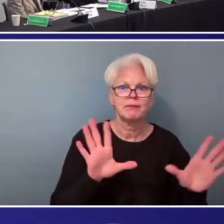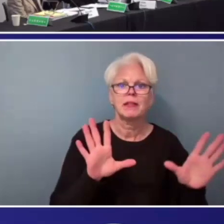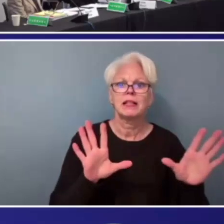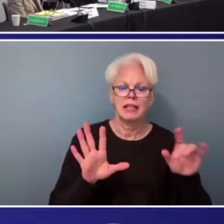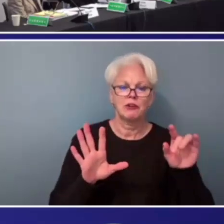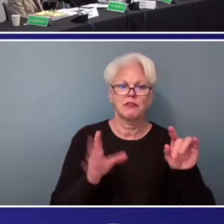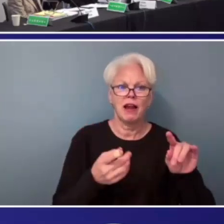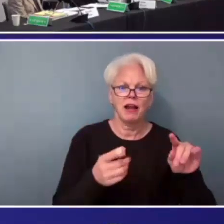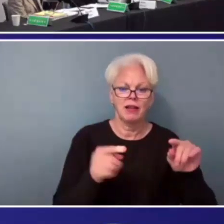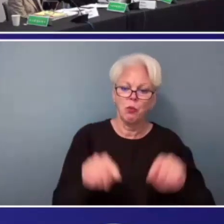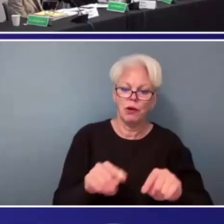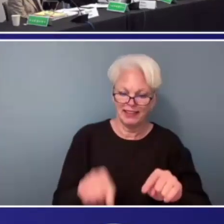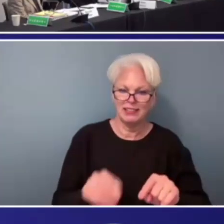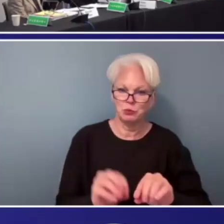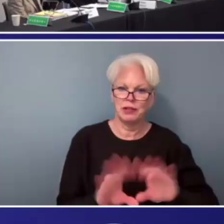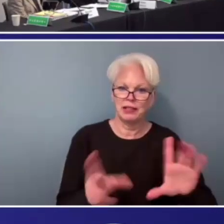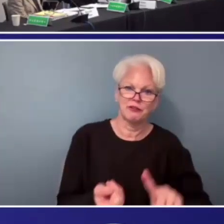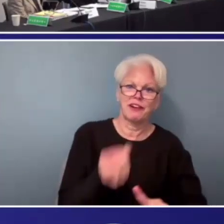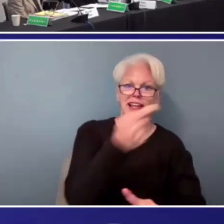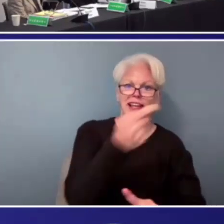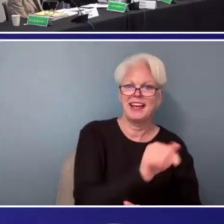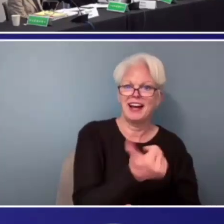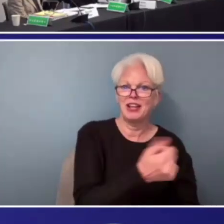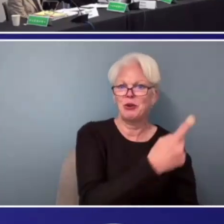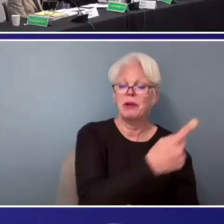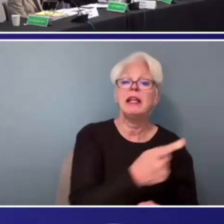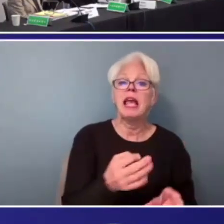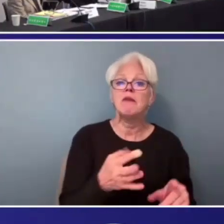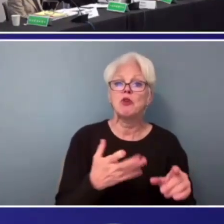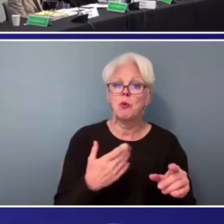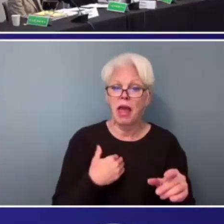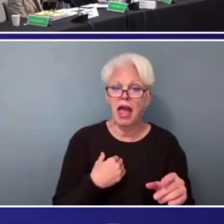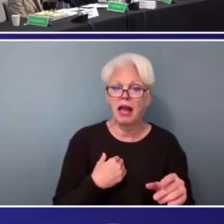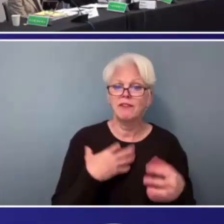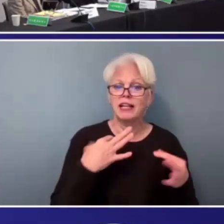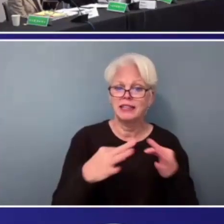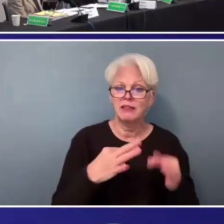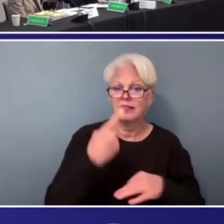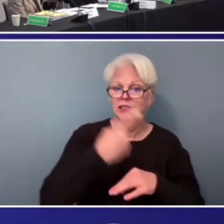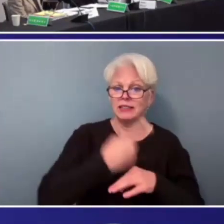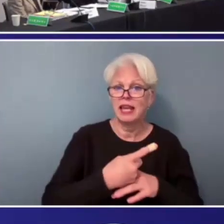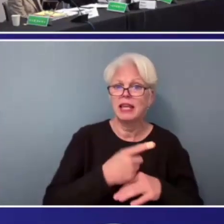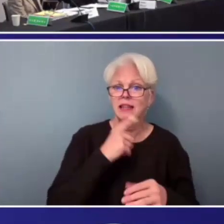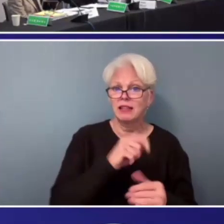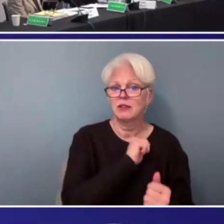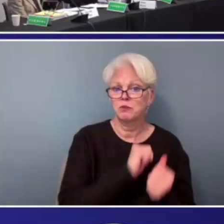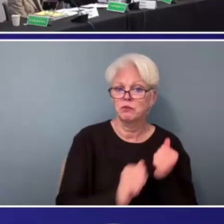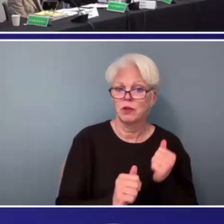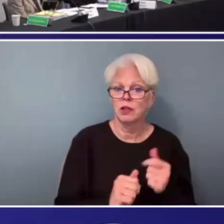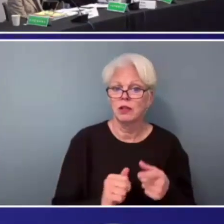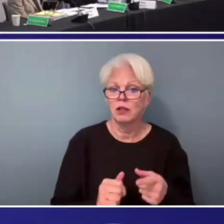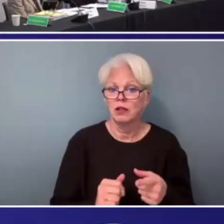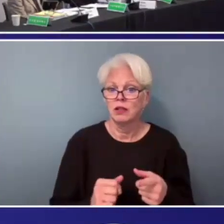So if you have a definition on the date of enactment, like we can, like we can strike this definition now,